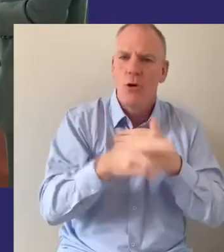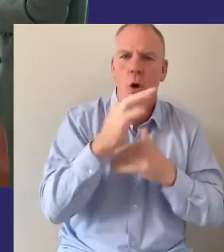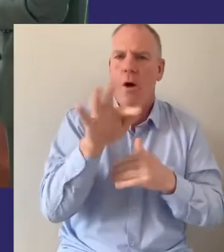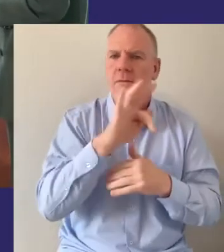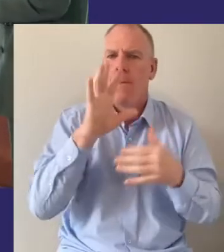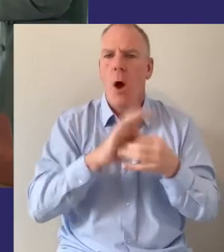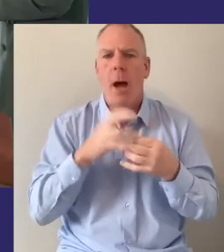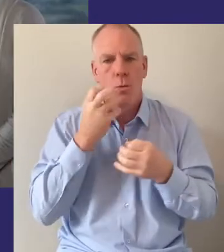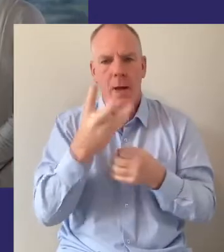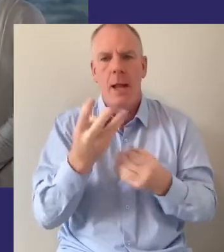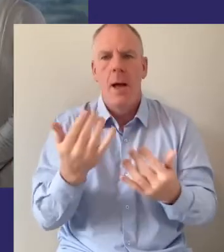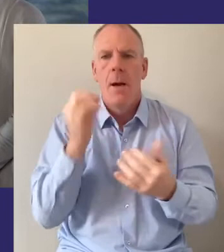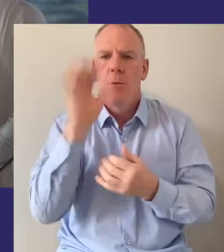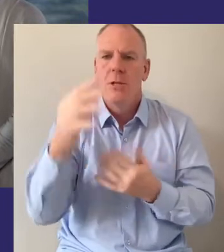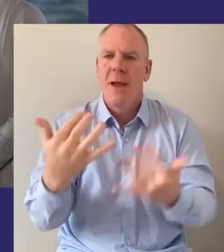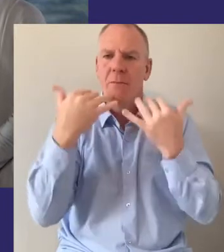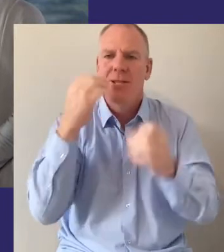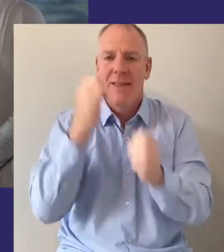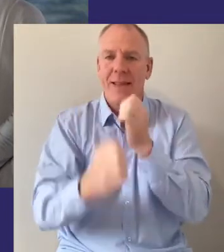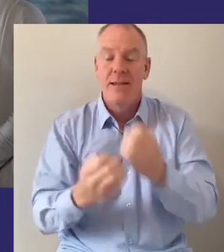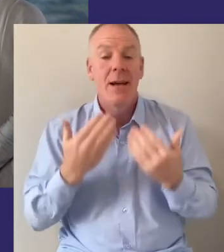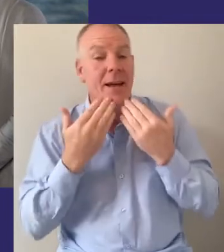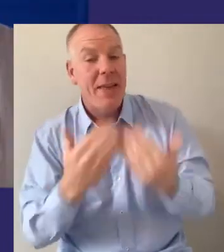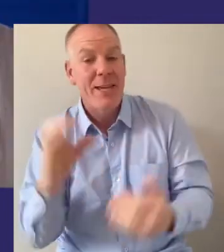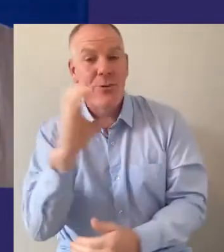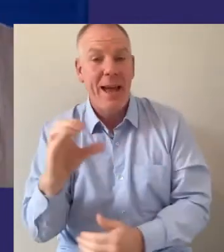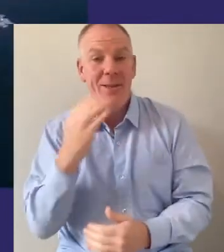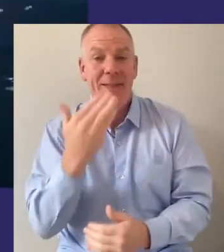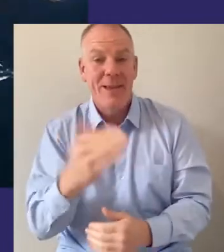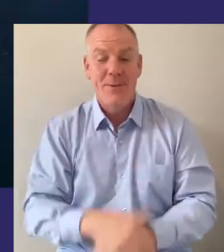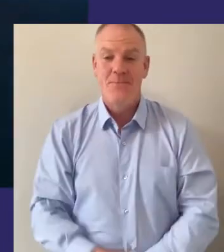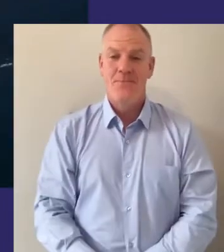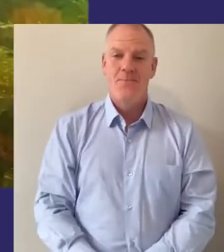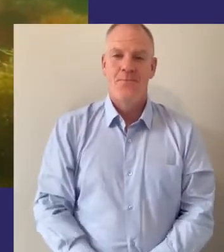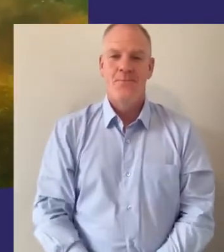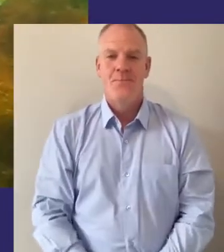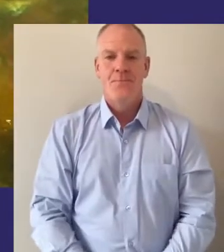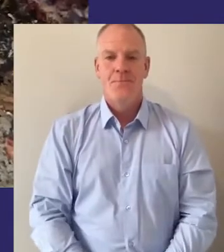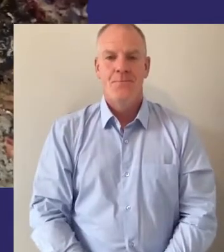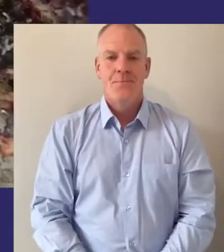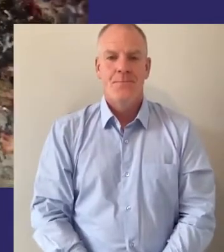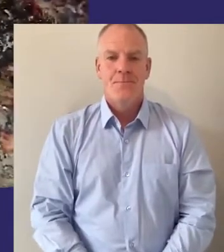here at the end of this. That's great, thank you very much for coming into us today, Catherine. Thanks very much.